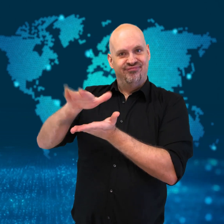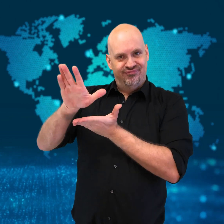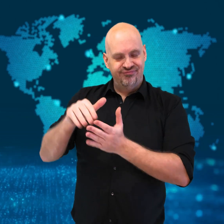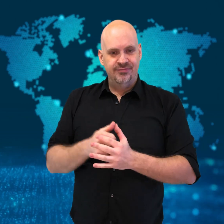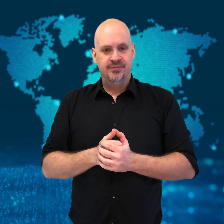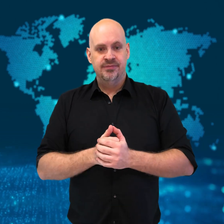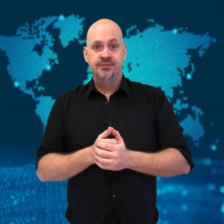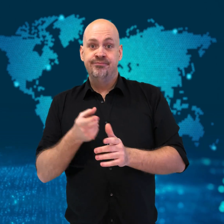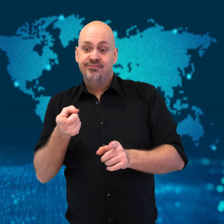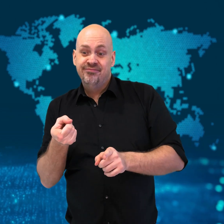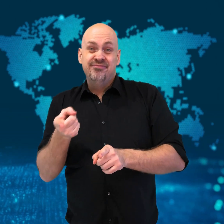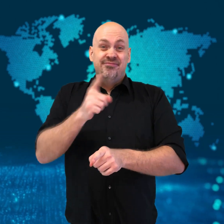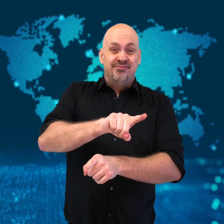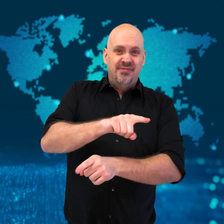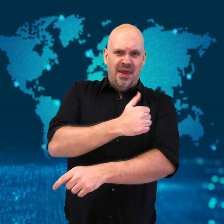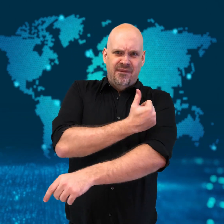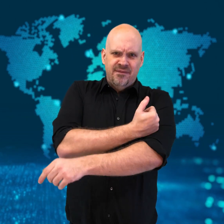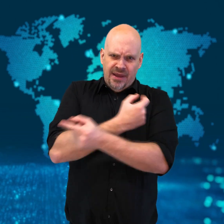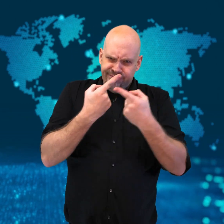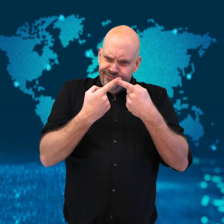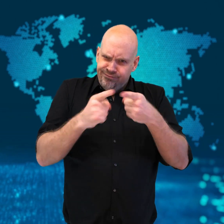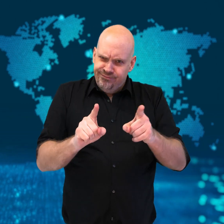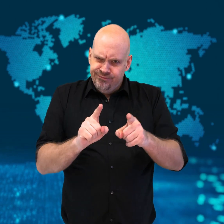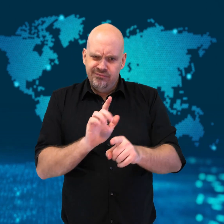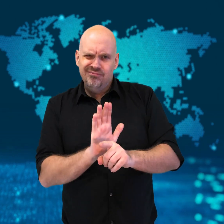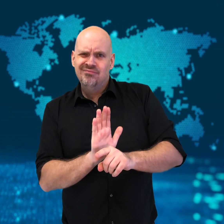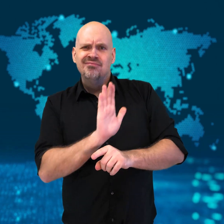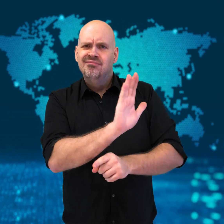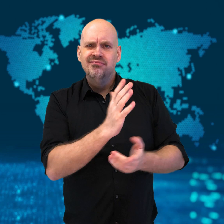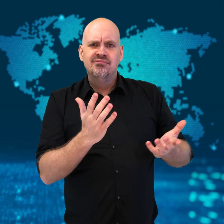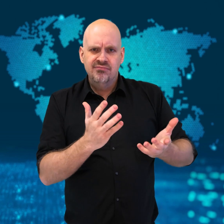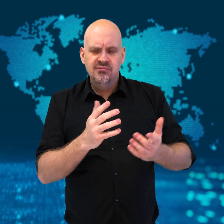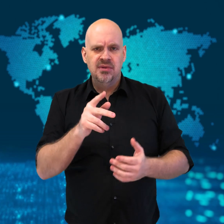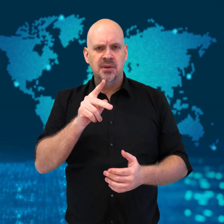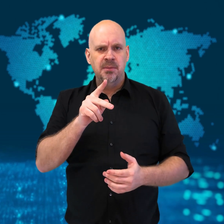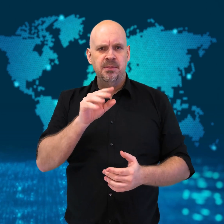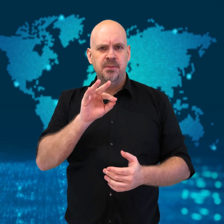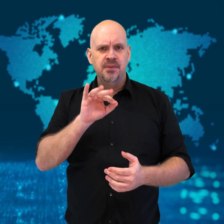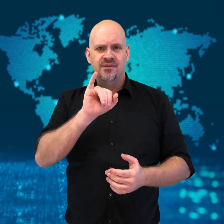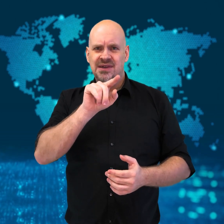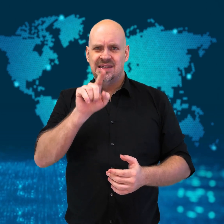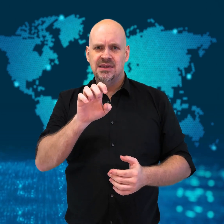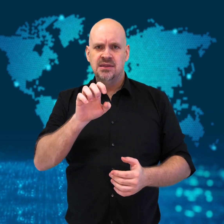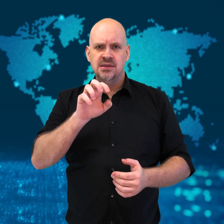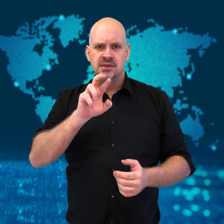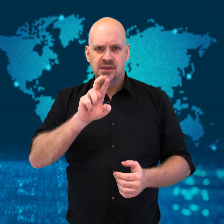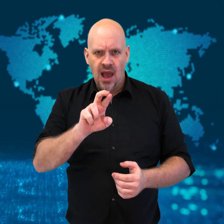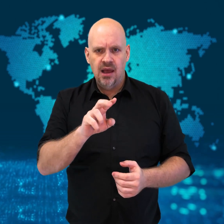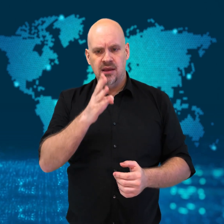Another vaccine, the Pfizer/BioNtech vaccine,